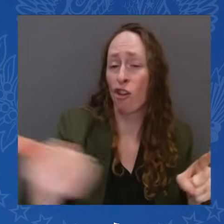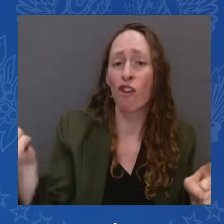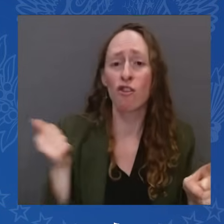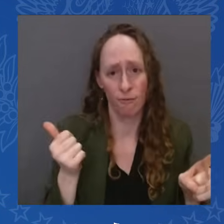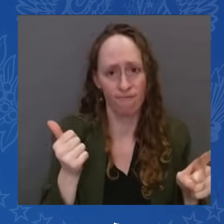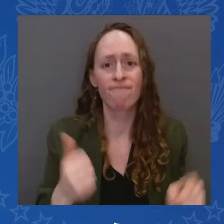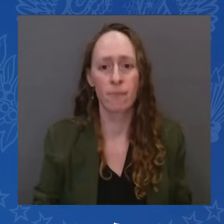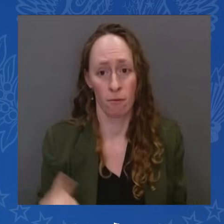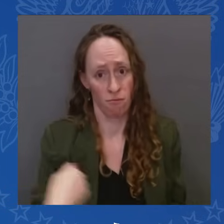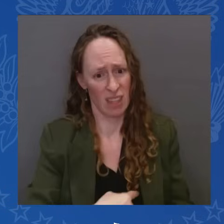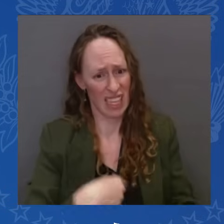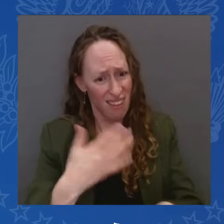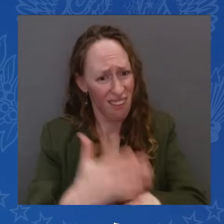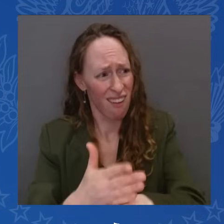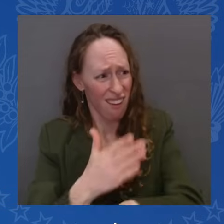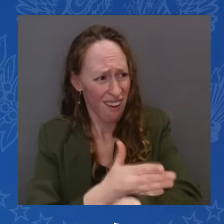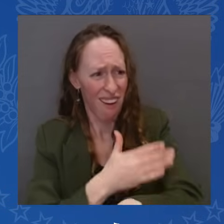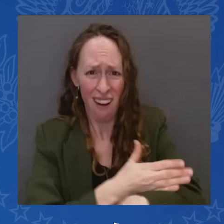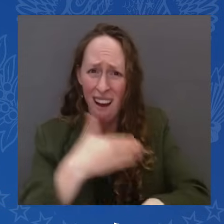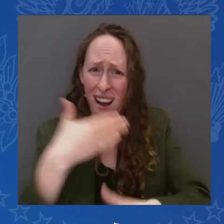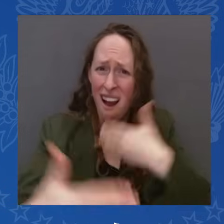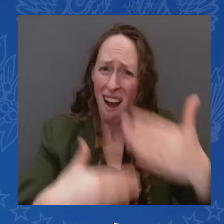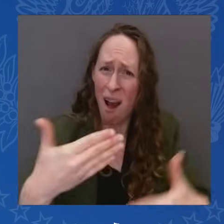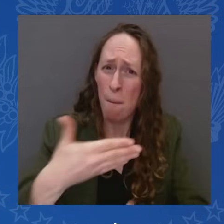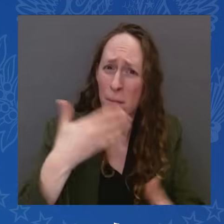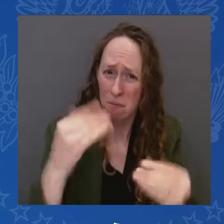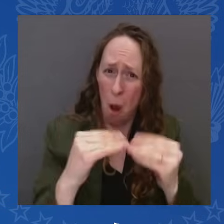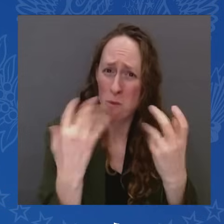are stronger than any Russian hostility.